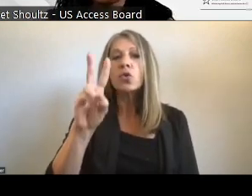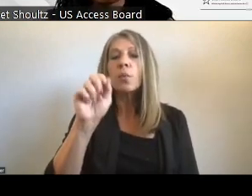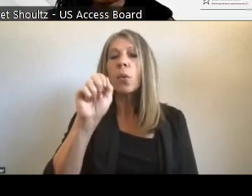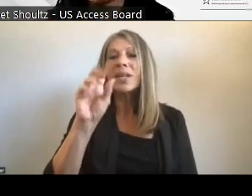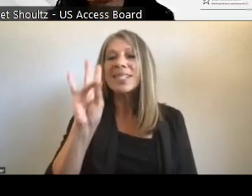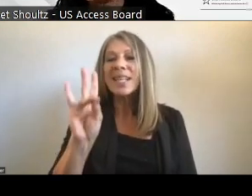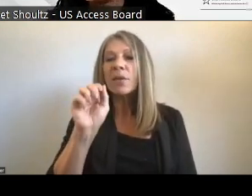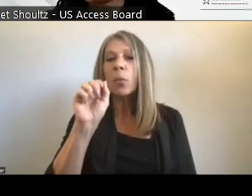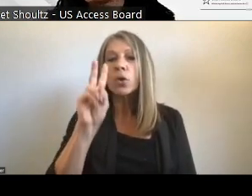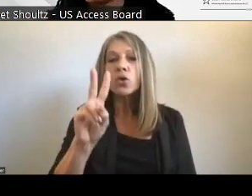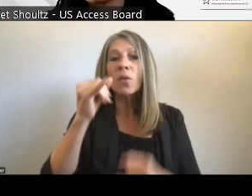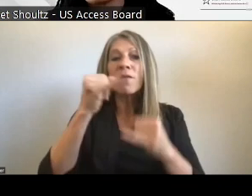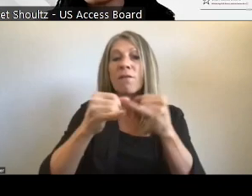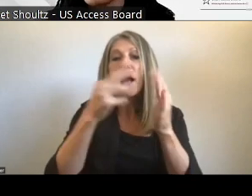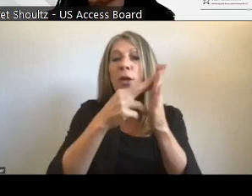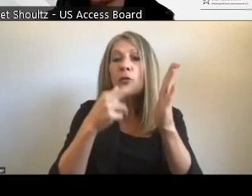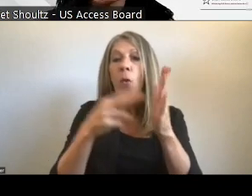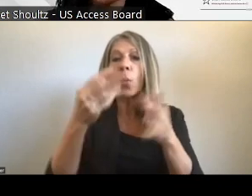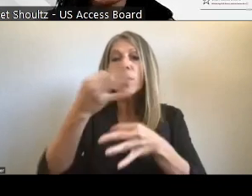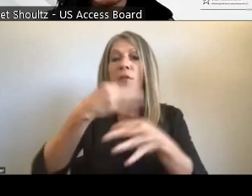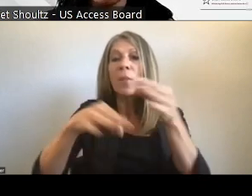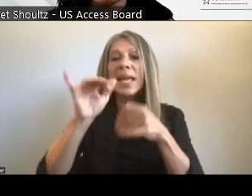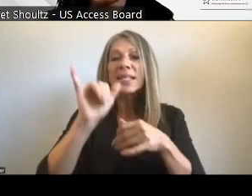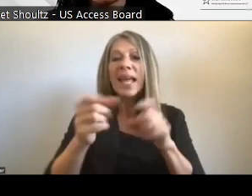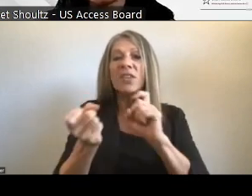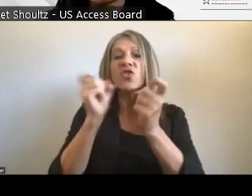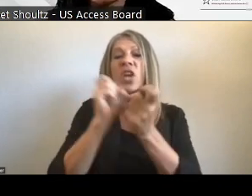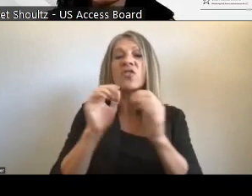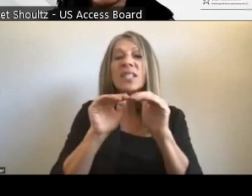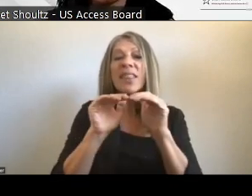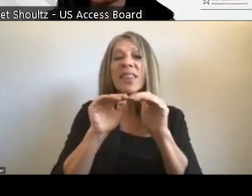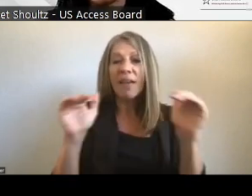In final rule, we replace that with changes in level. Again, that